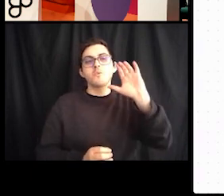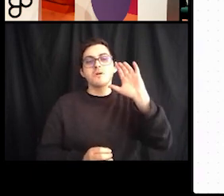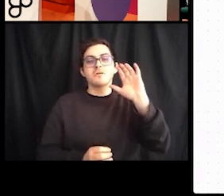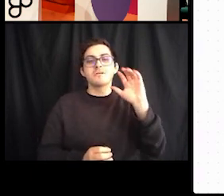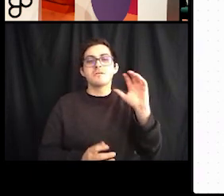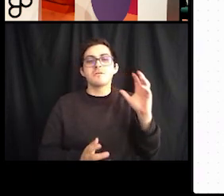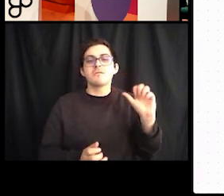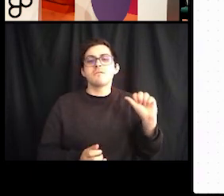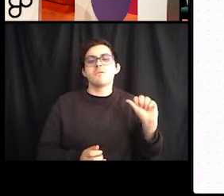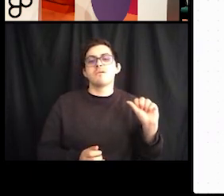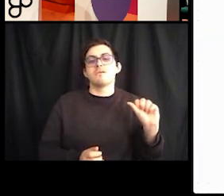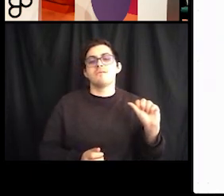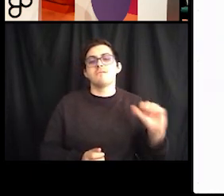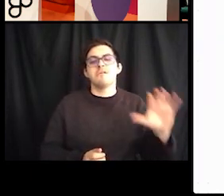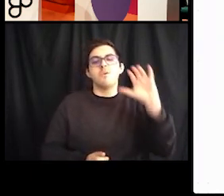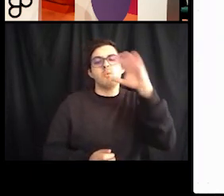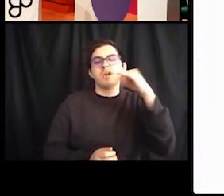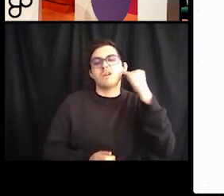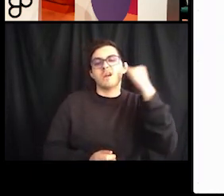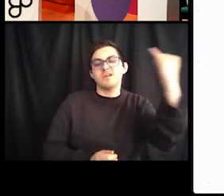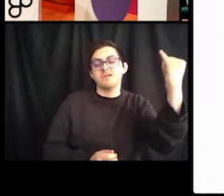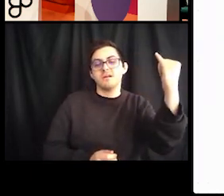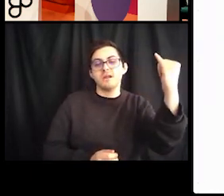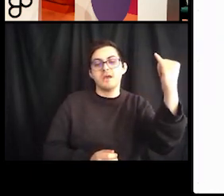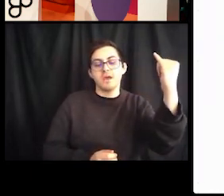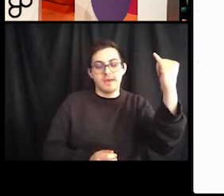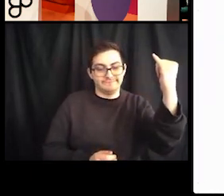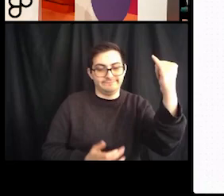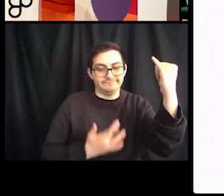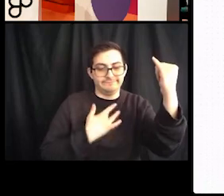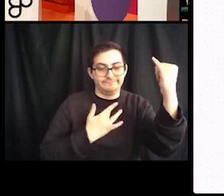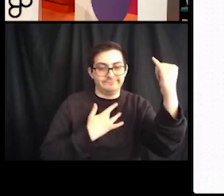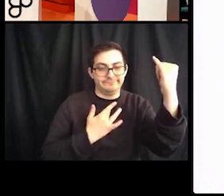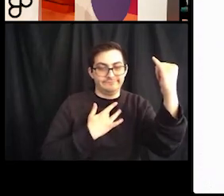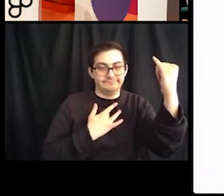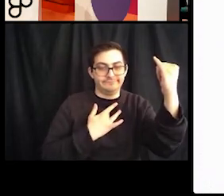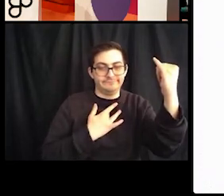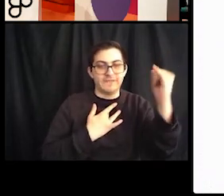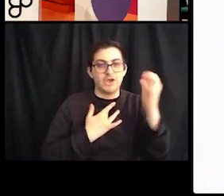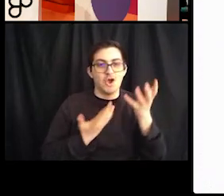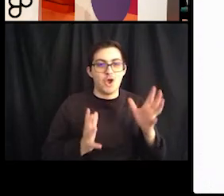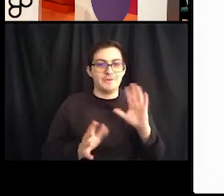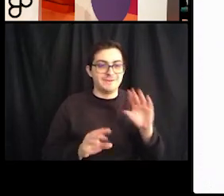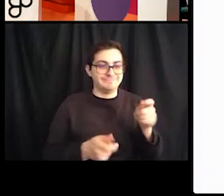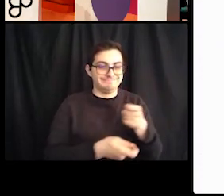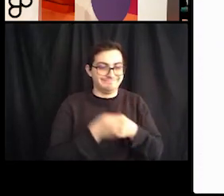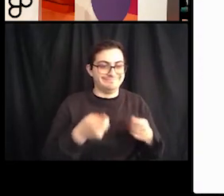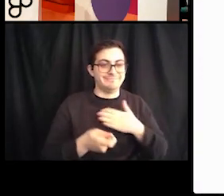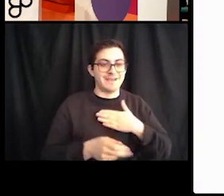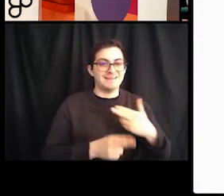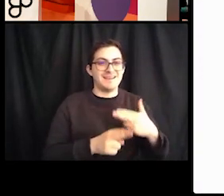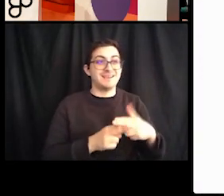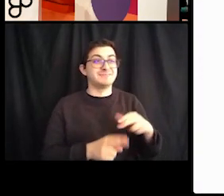Nice one. So let me bring you into a brainstorming session that we did earlier today.